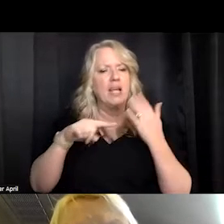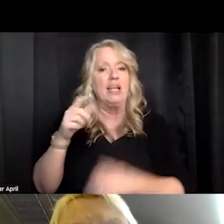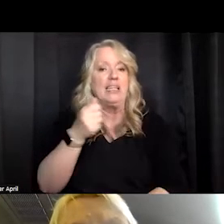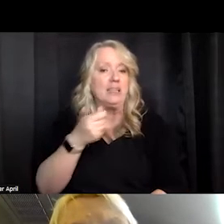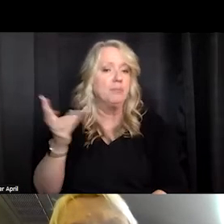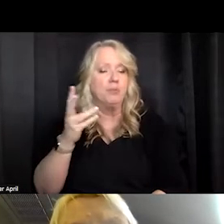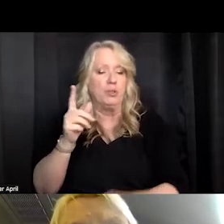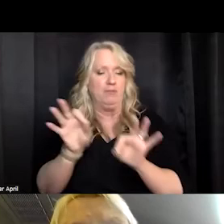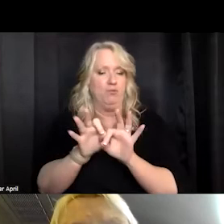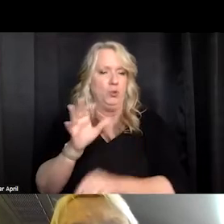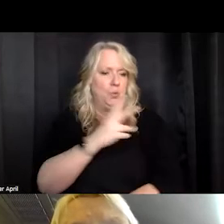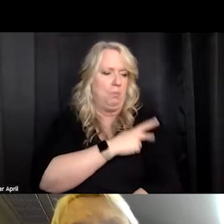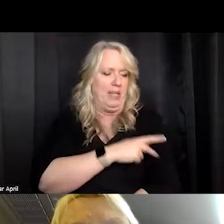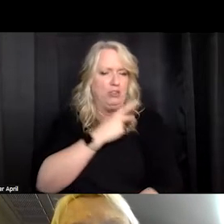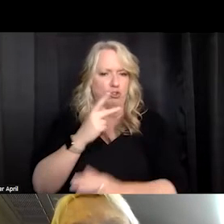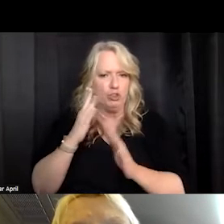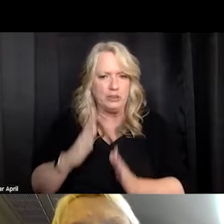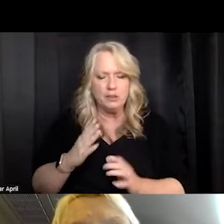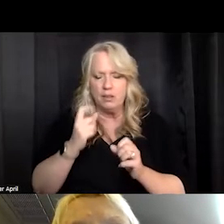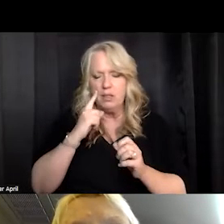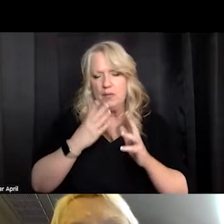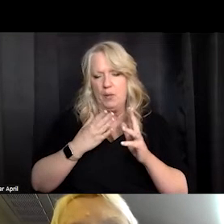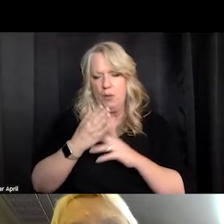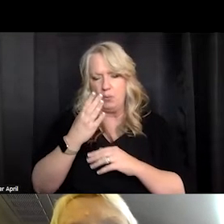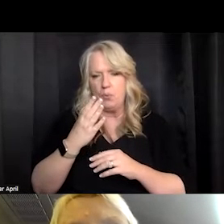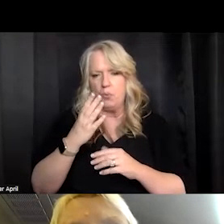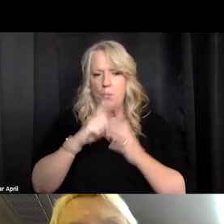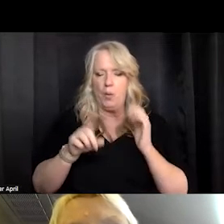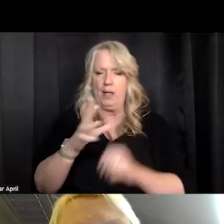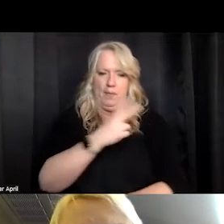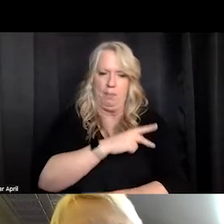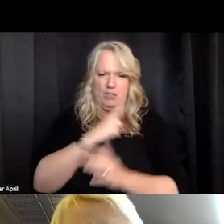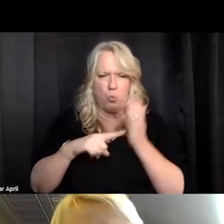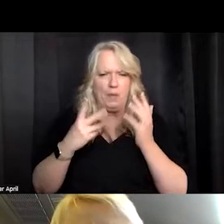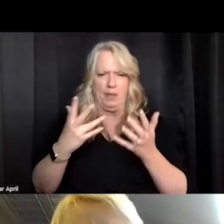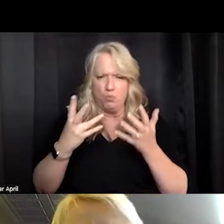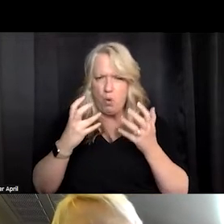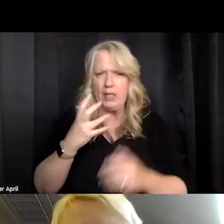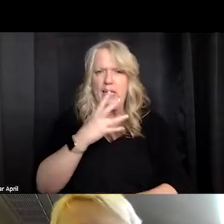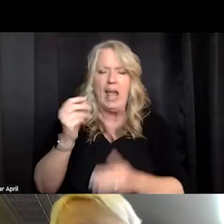CENTURY FRENCH HOMES. REALLY PAIRED WITH A COUPLE KEY PATIENTS, TO BEGIN TO MOVE,